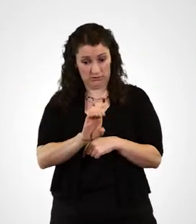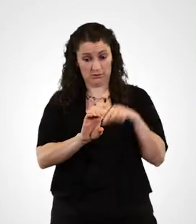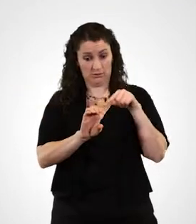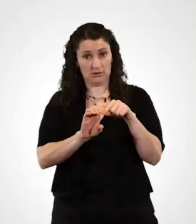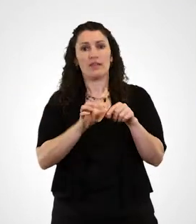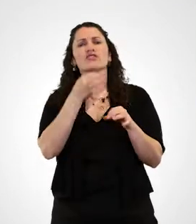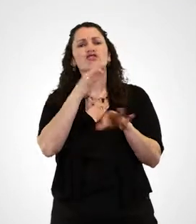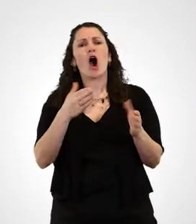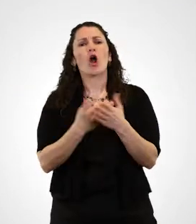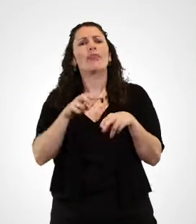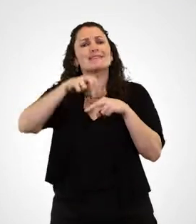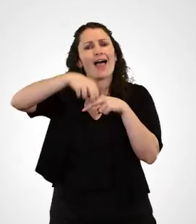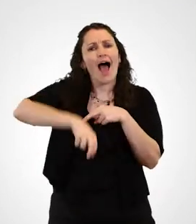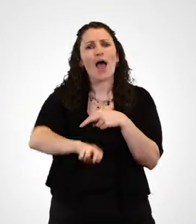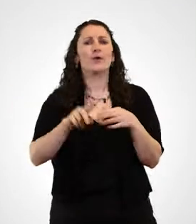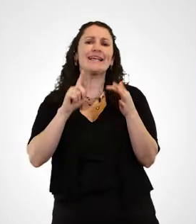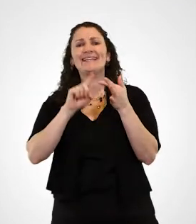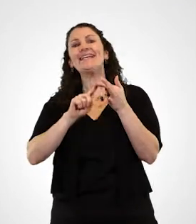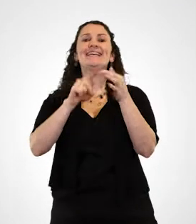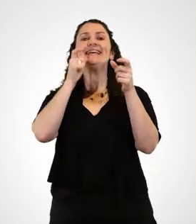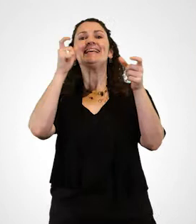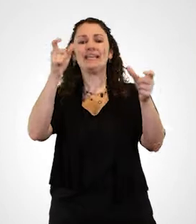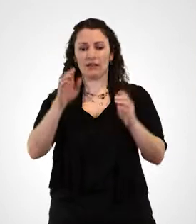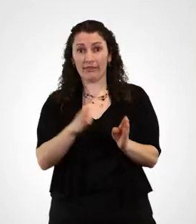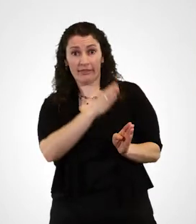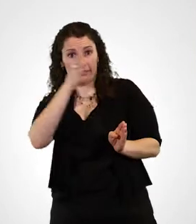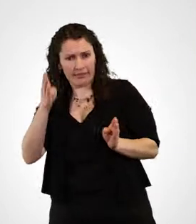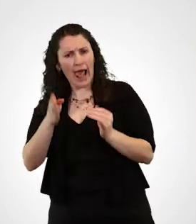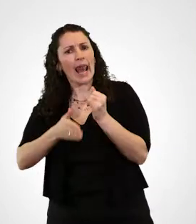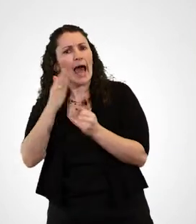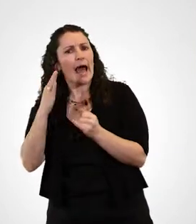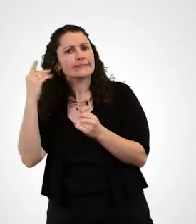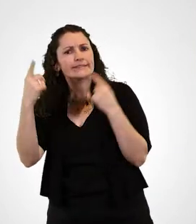And then finally the last sound in Pete, P-E-T,